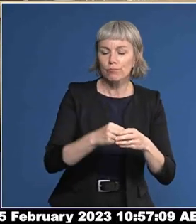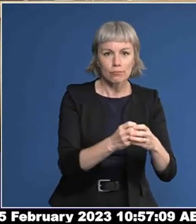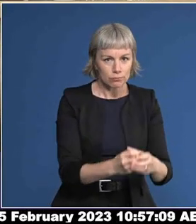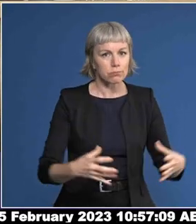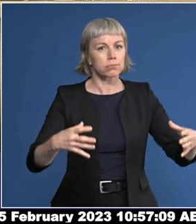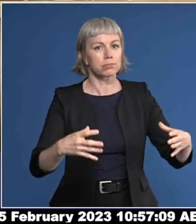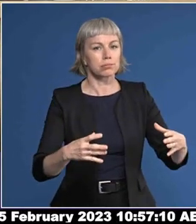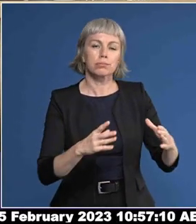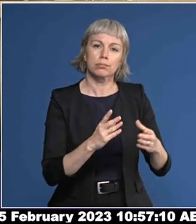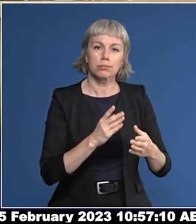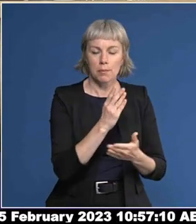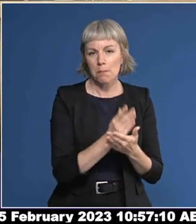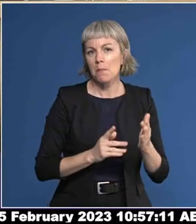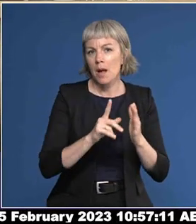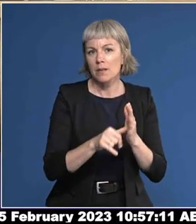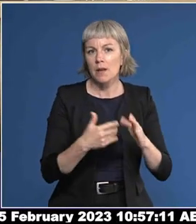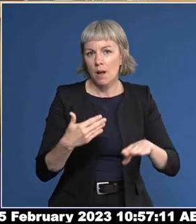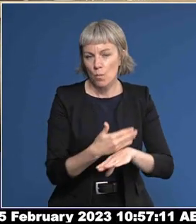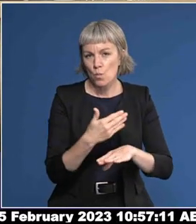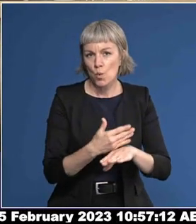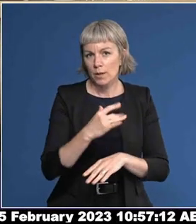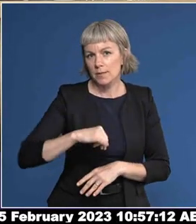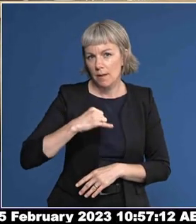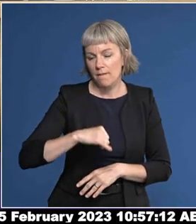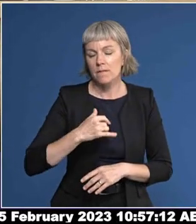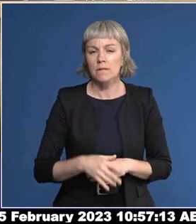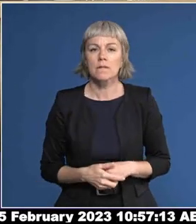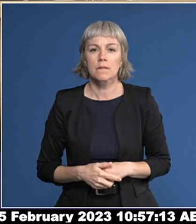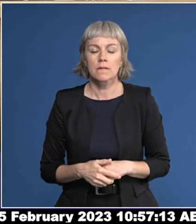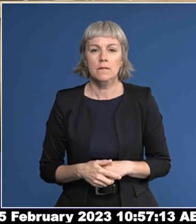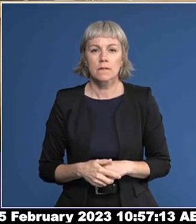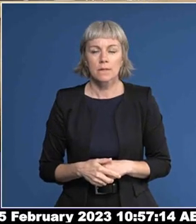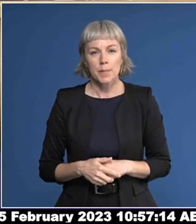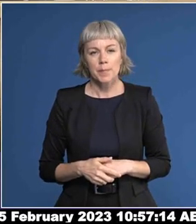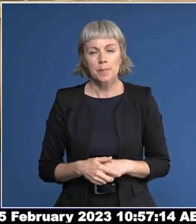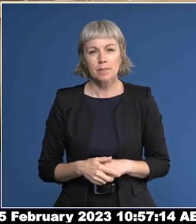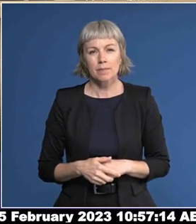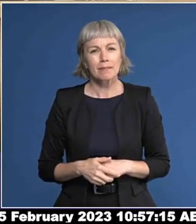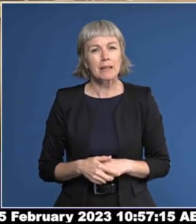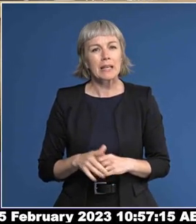organisation. It's hard to have people connect to your organisation if that's the basis by which you bring them in.